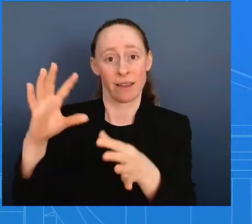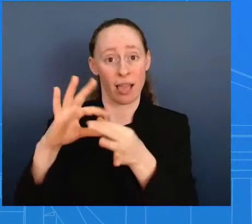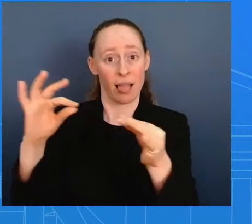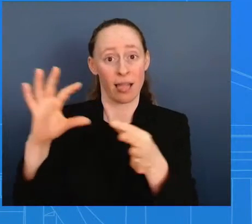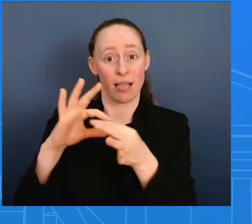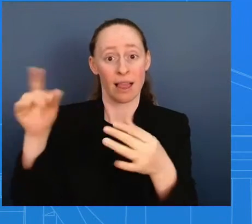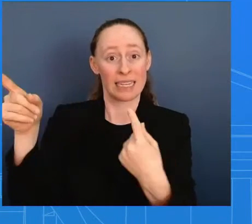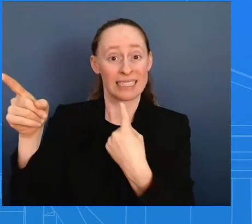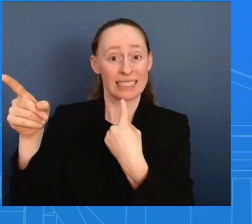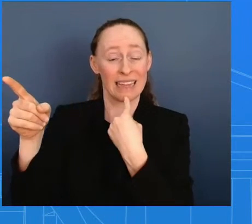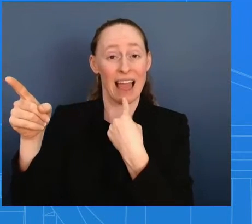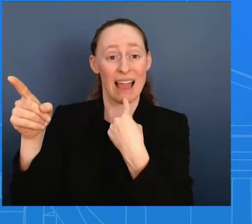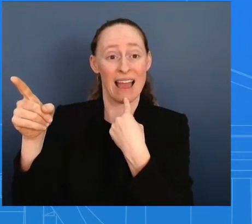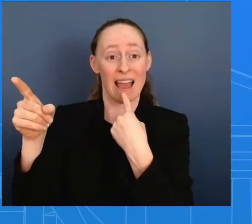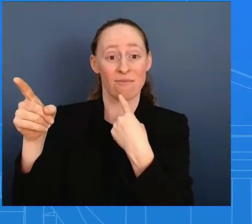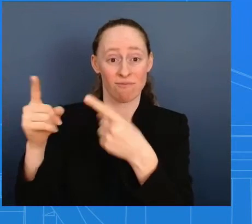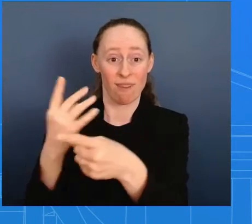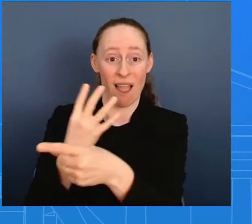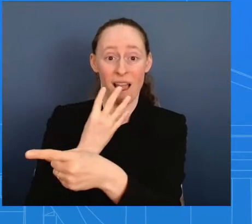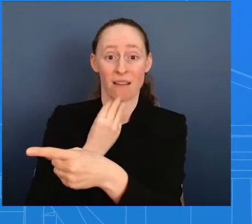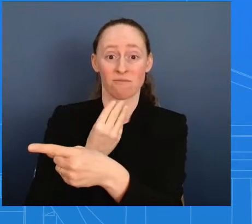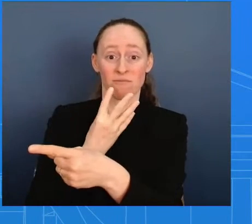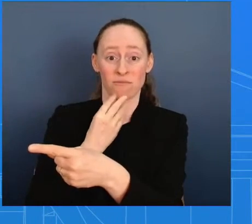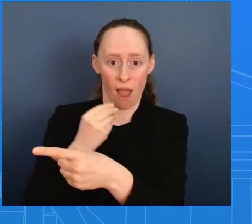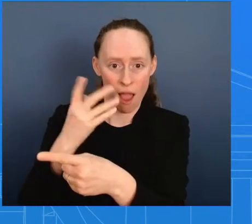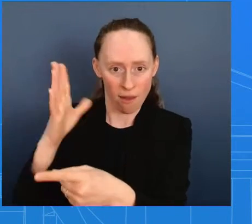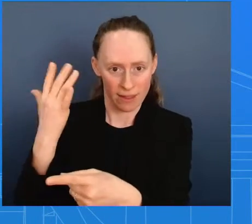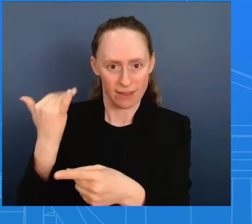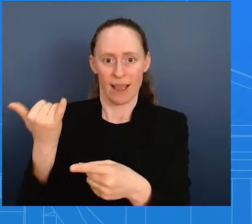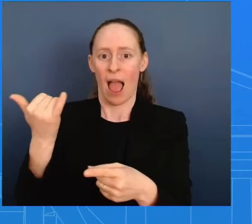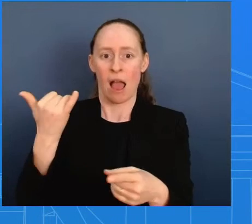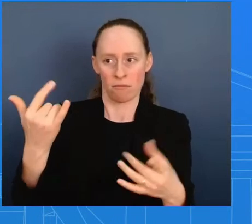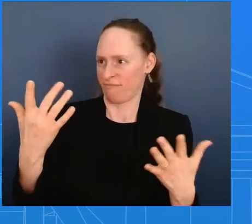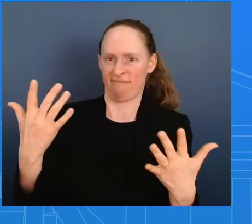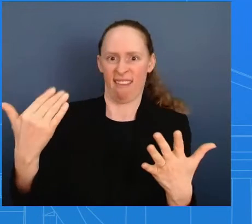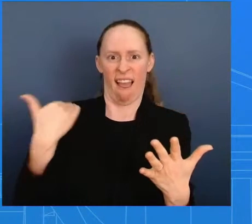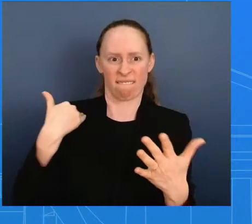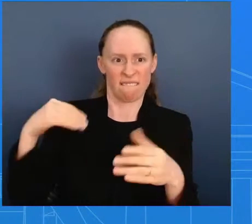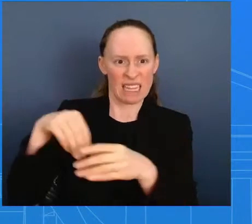would Israel be holding that bag alone? In other words, are you -- is there any concern or are you concerned